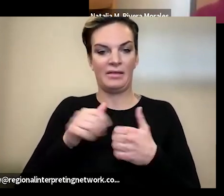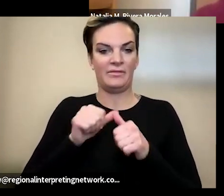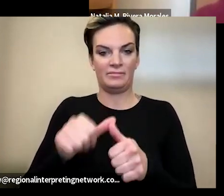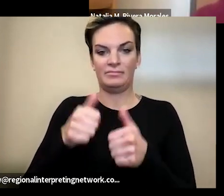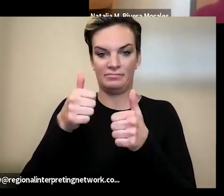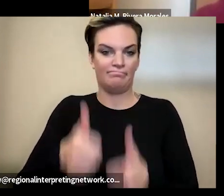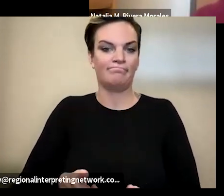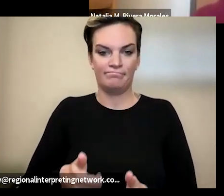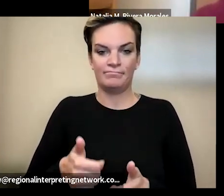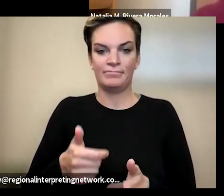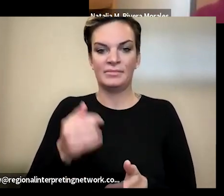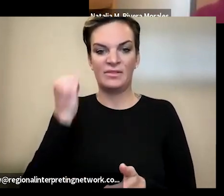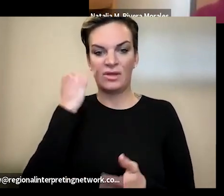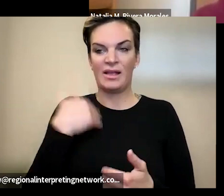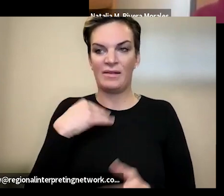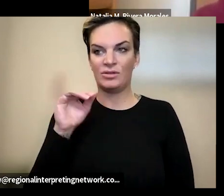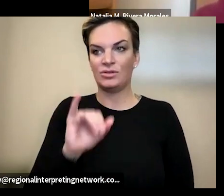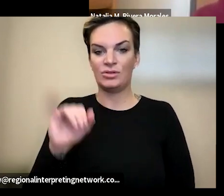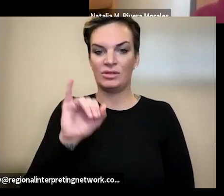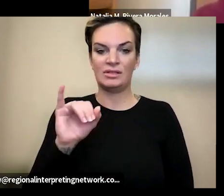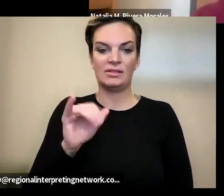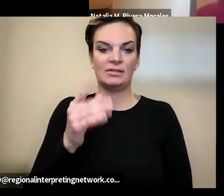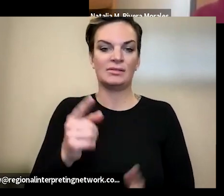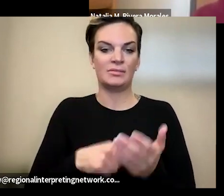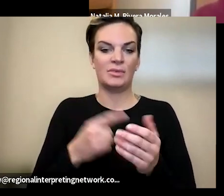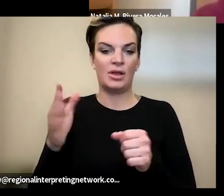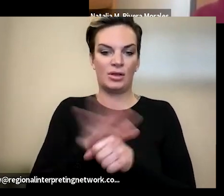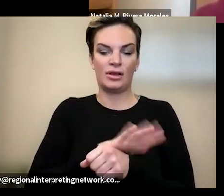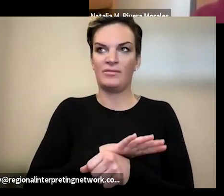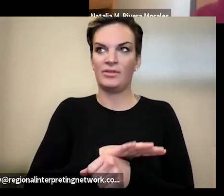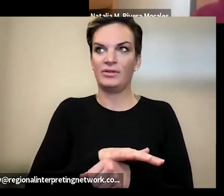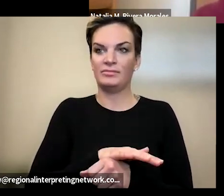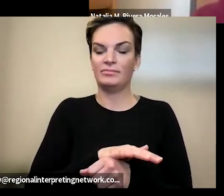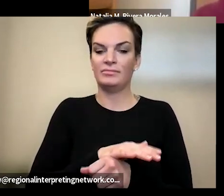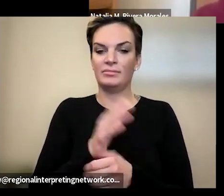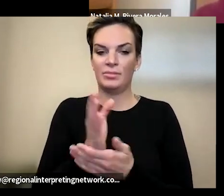If you have insurance, sometimes it will cover a portion of that. What a lot of people have to do,